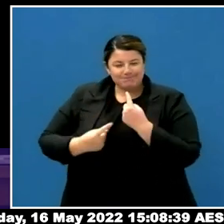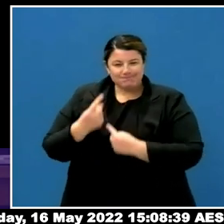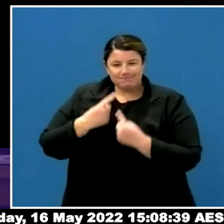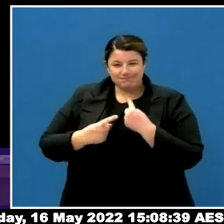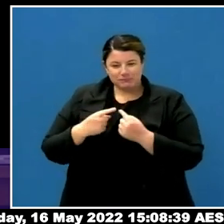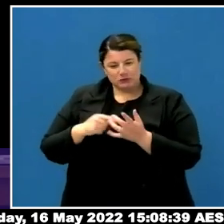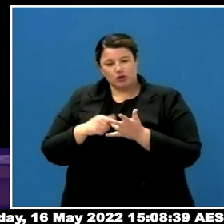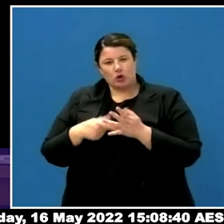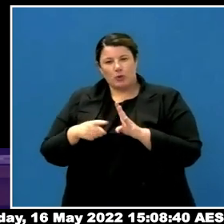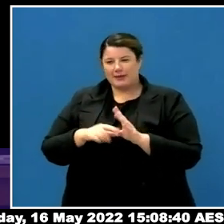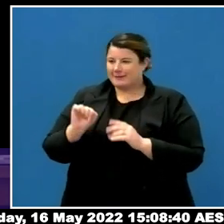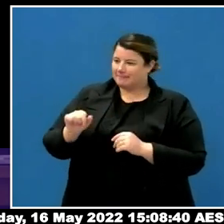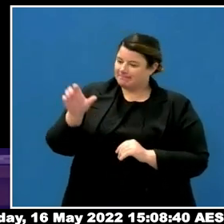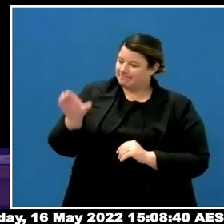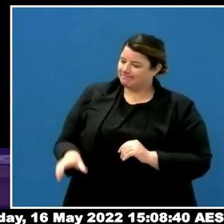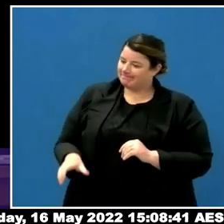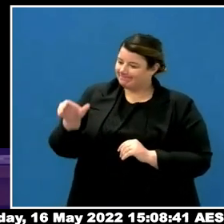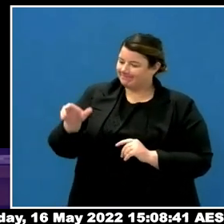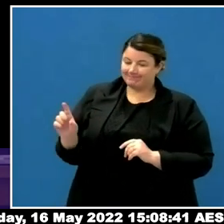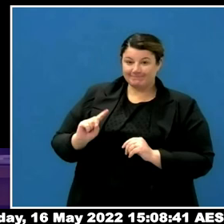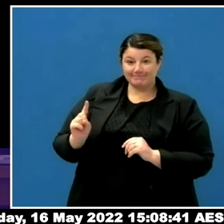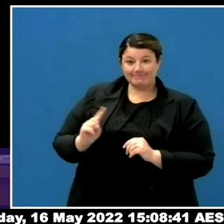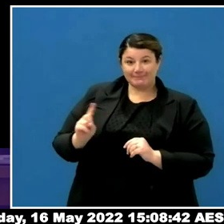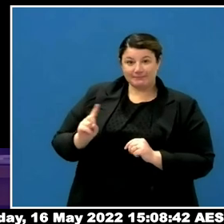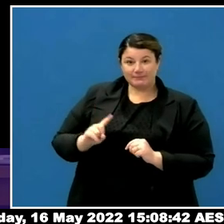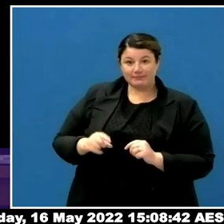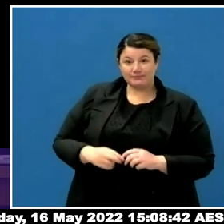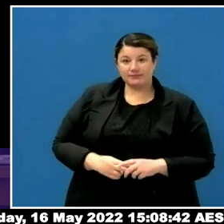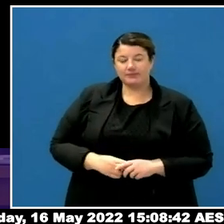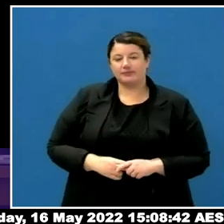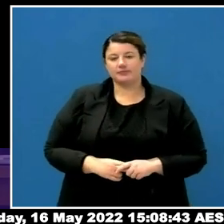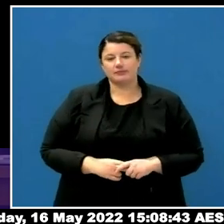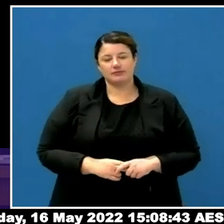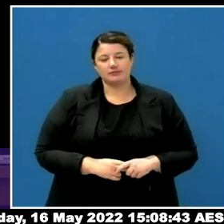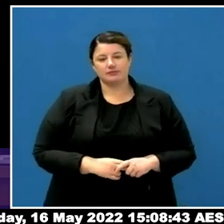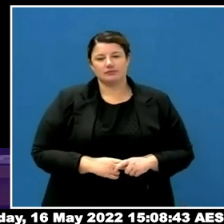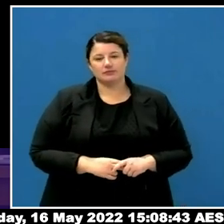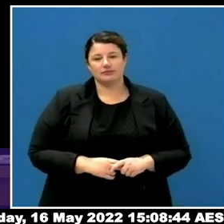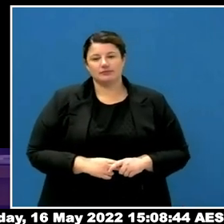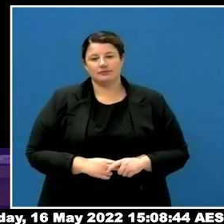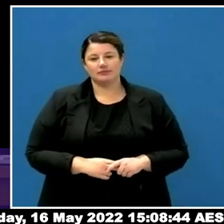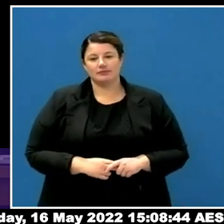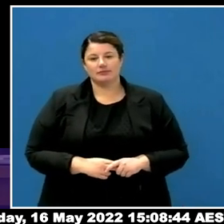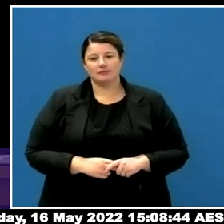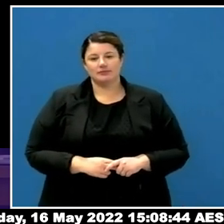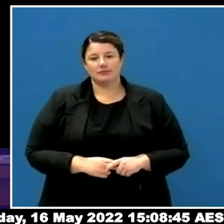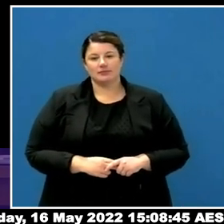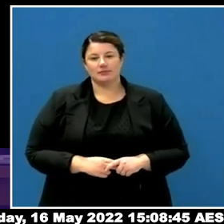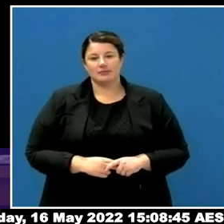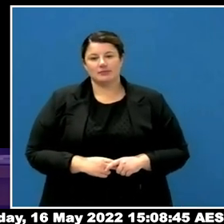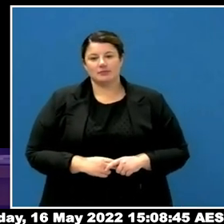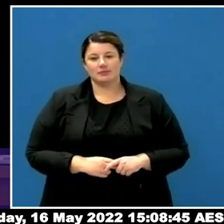Royal Commission, first Suzie and maybe Rob. He's a little joker.